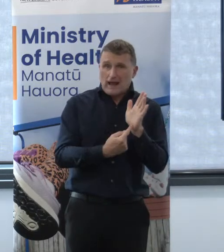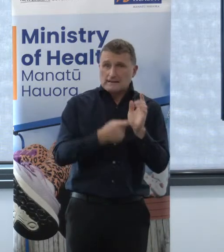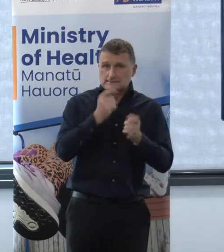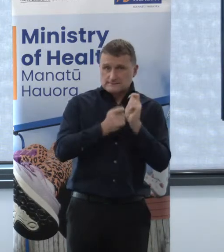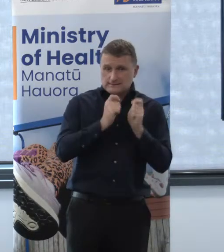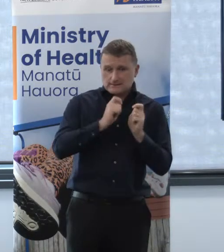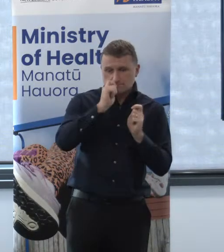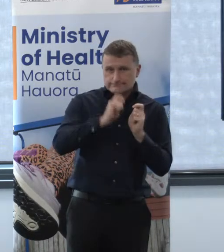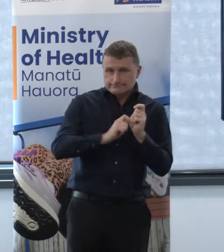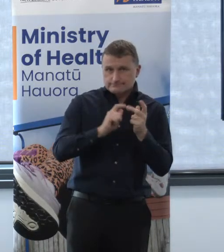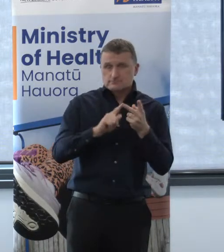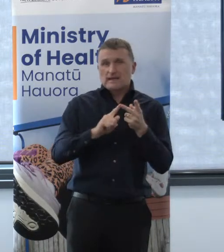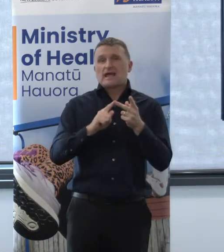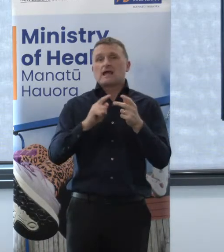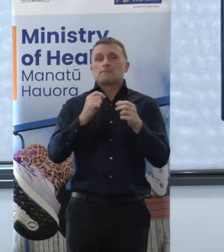Of course we have other management tools, so it rapid